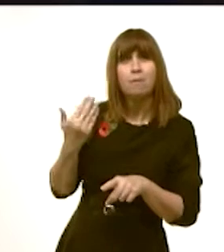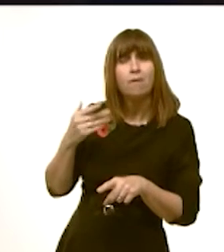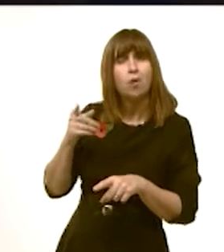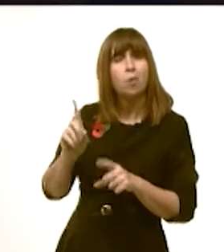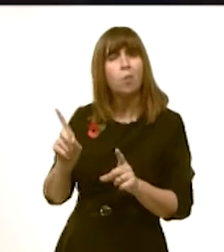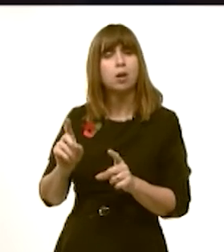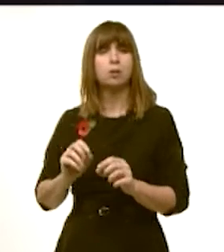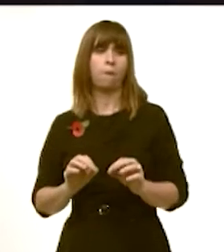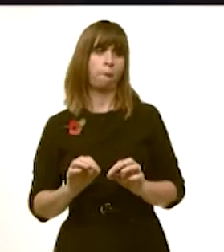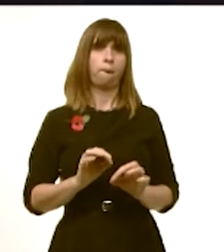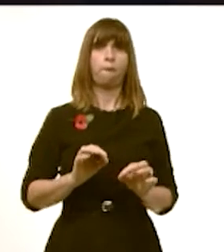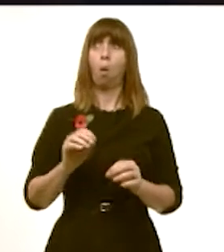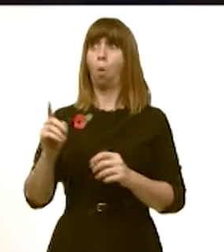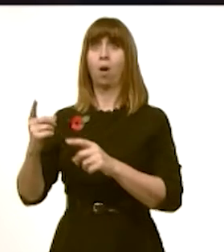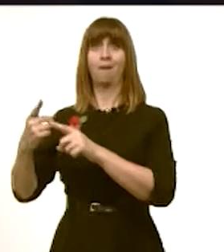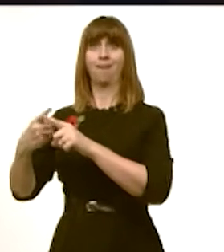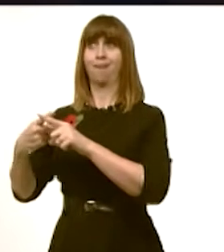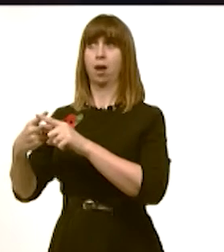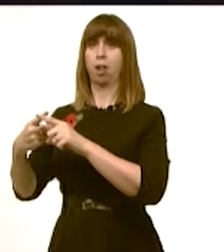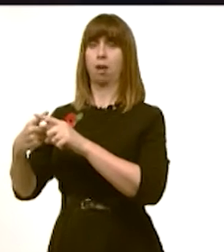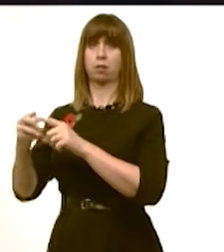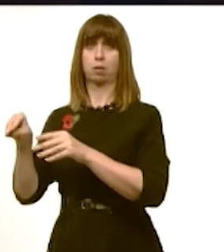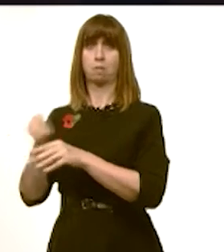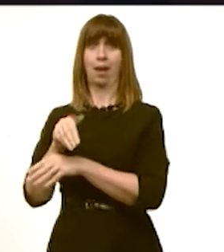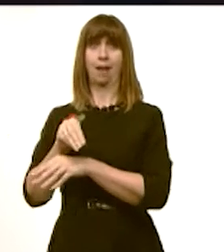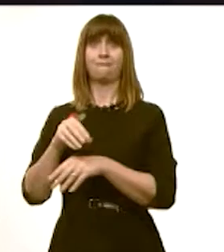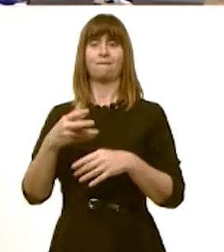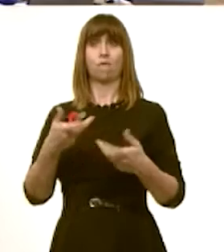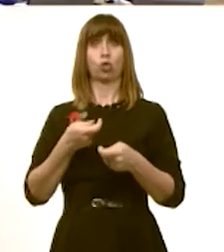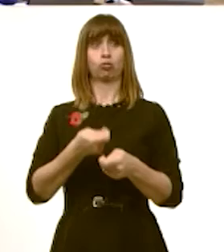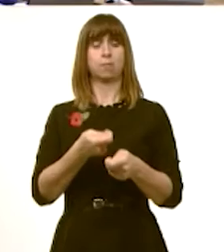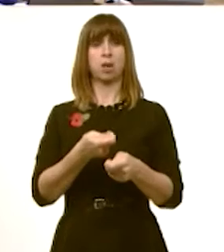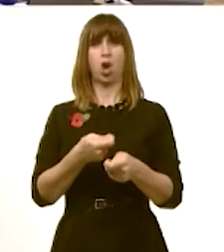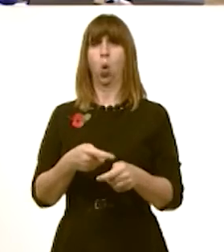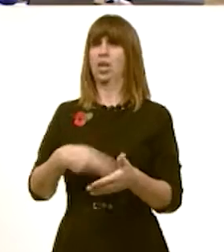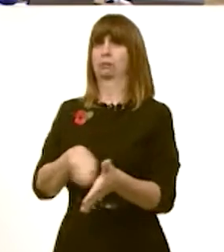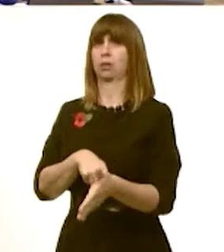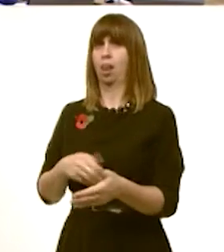particularly treatments that are commissioned in England, to save money over the winter months?